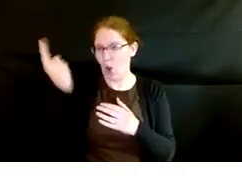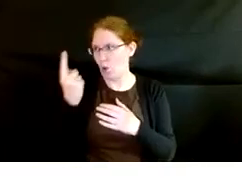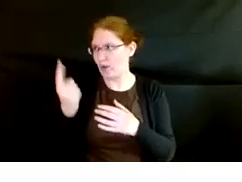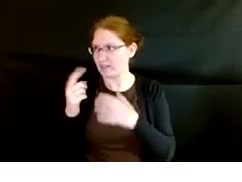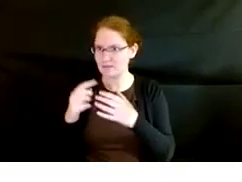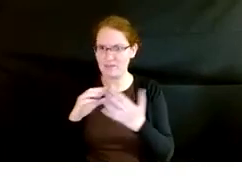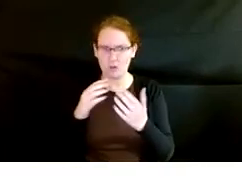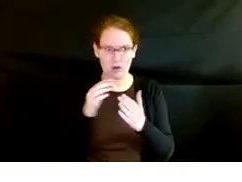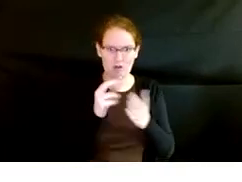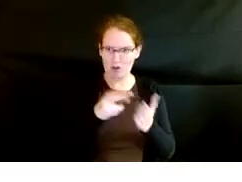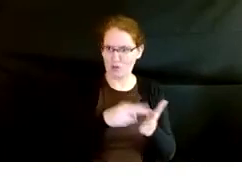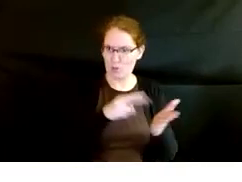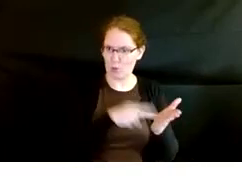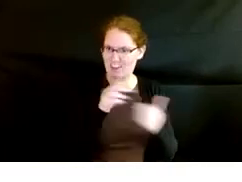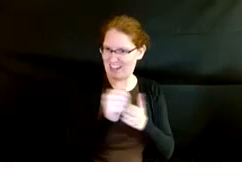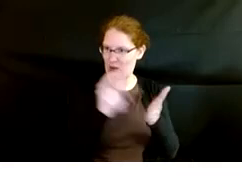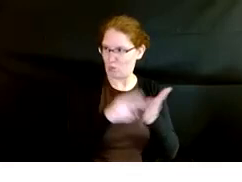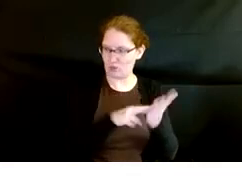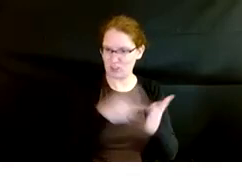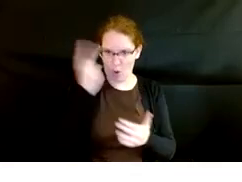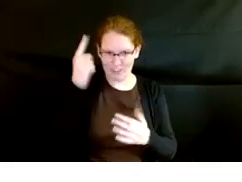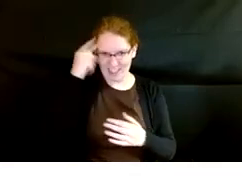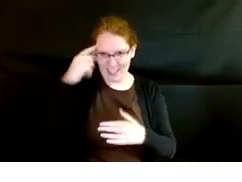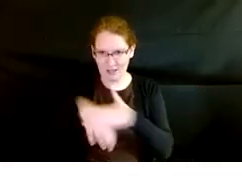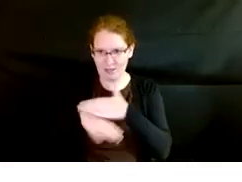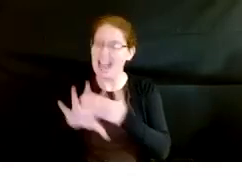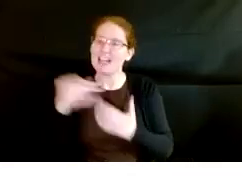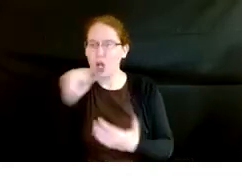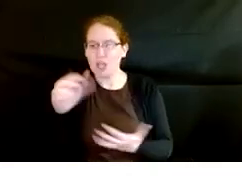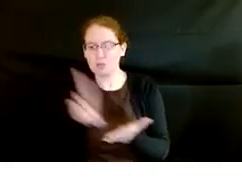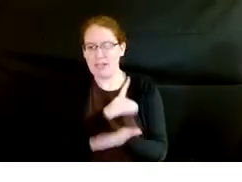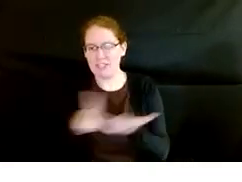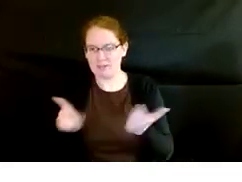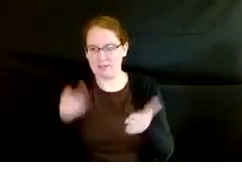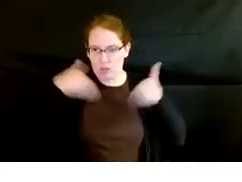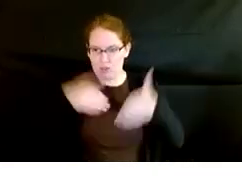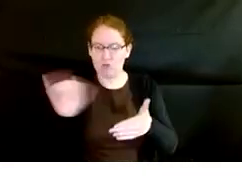care guidelines uh as was non-discrimination uh the guidelines themselves were discriminatory